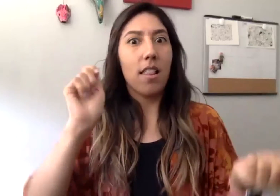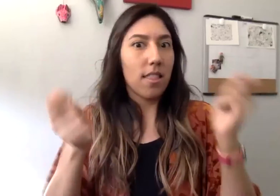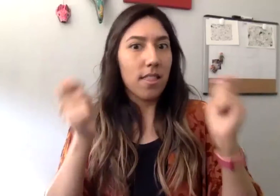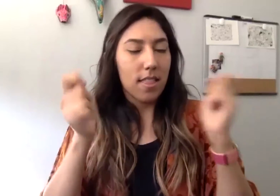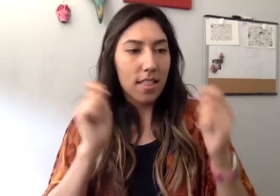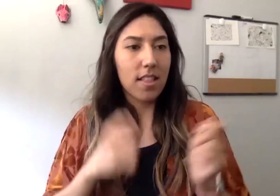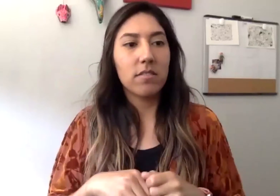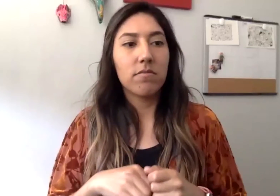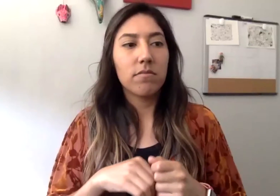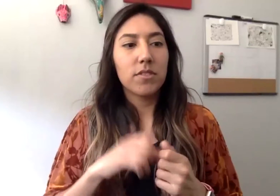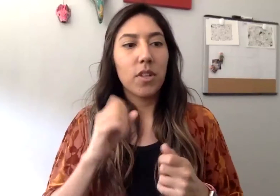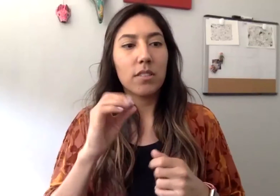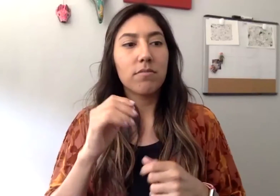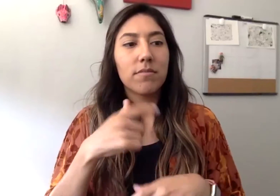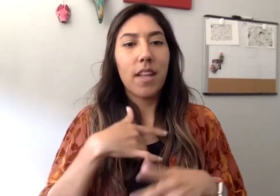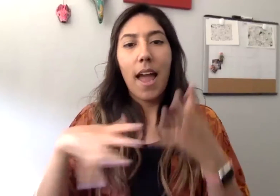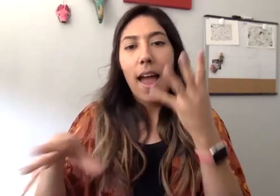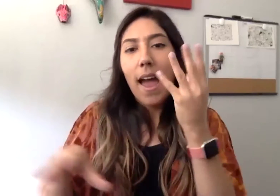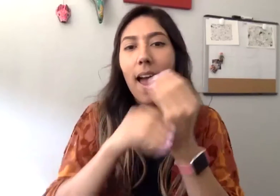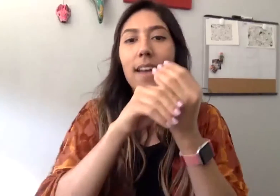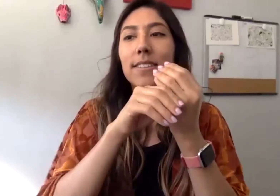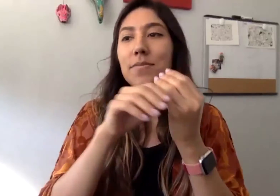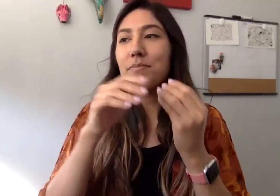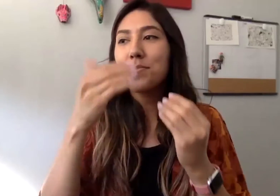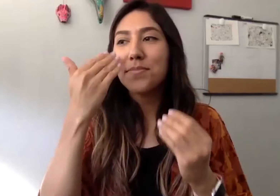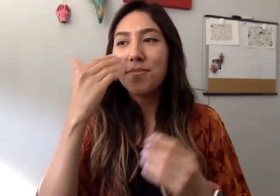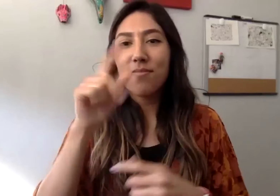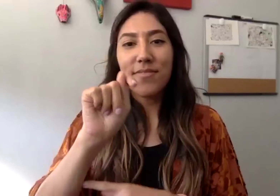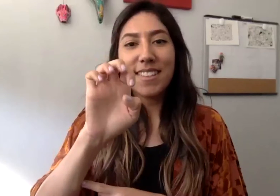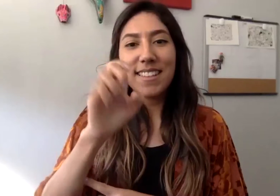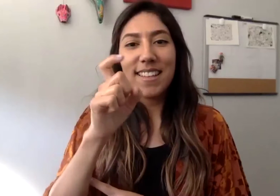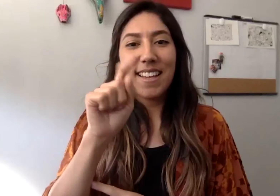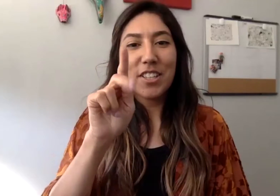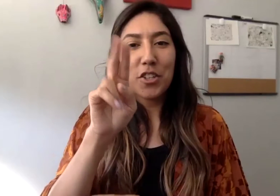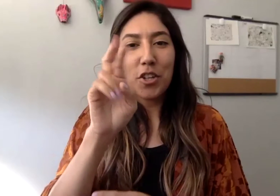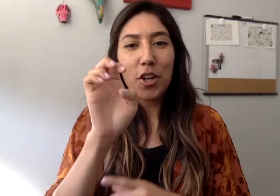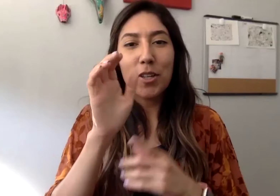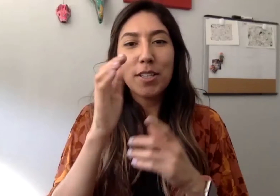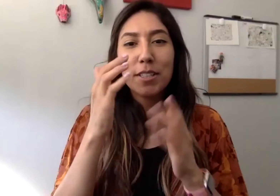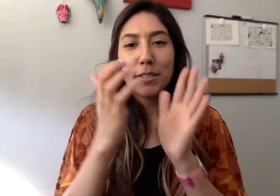added colors and textures and that